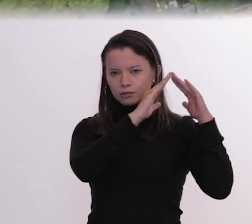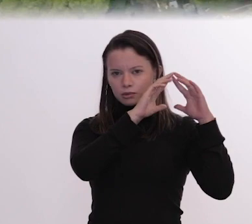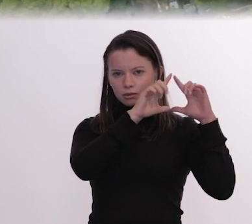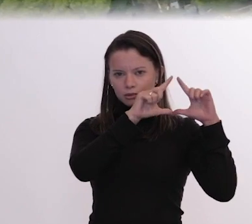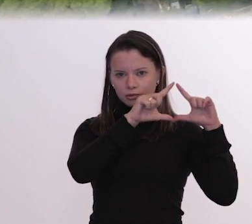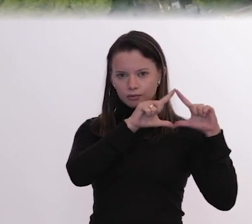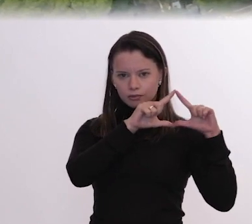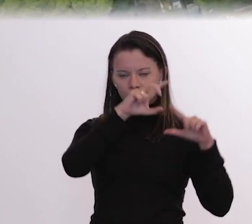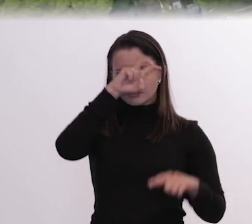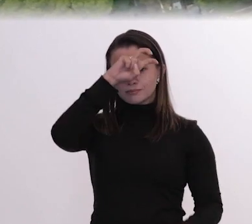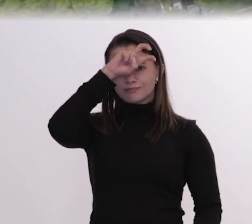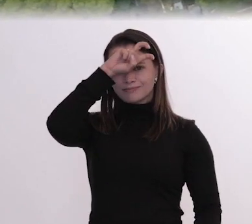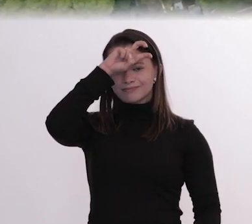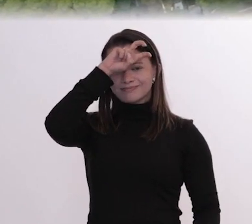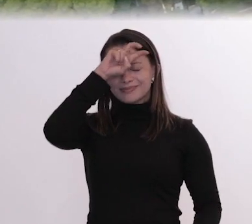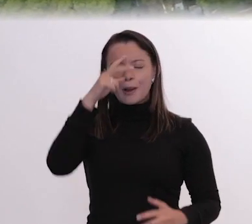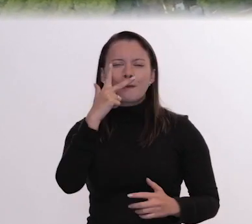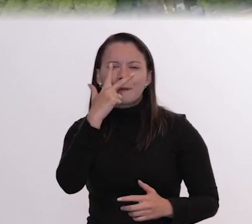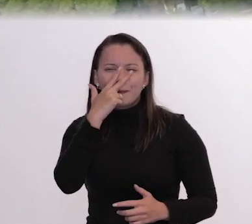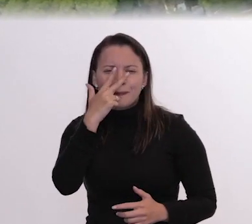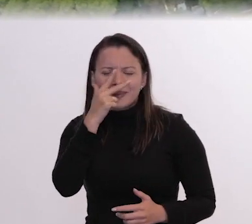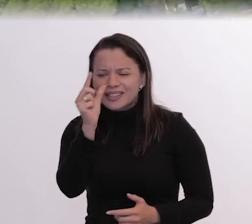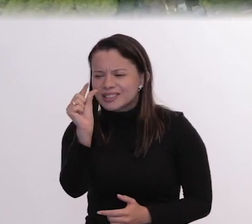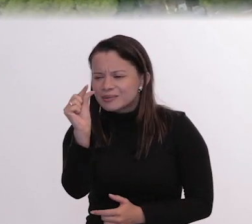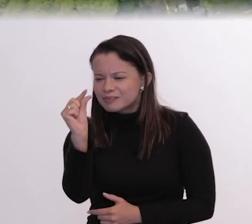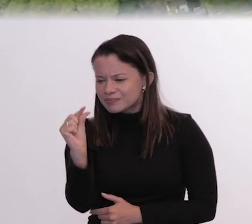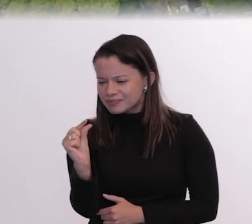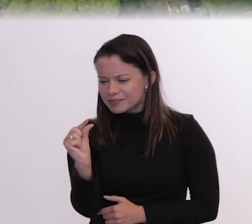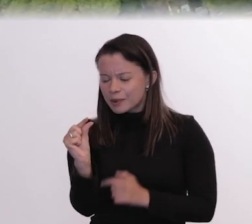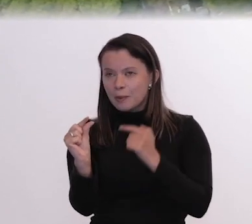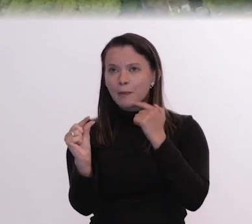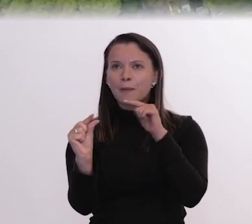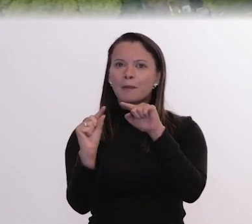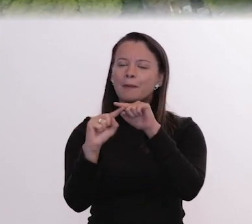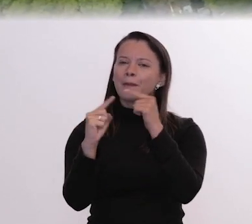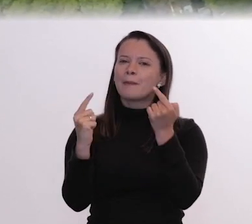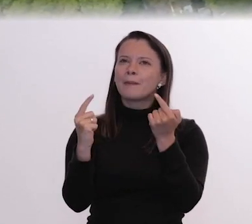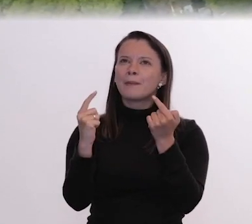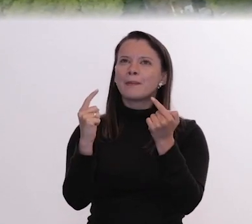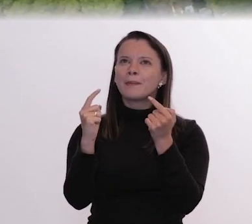quite ingenious, were precise, and I thought it took